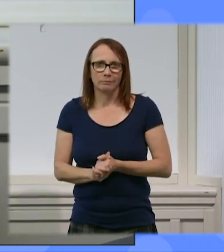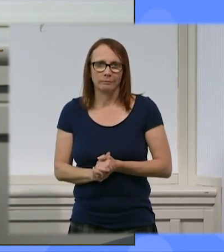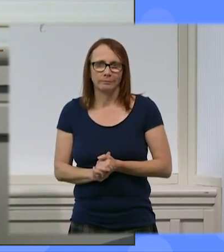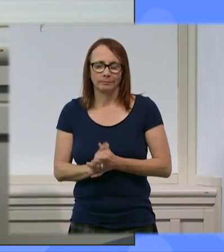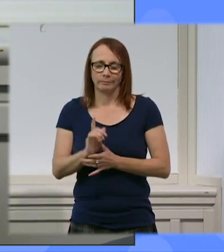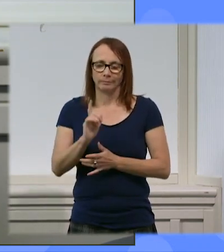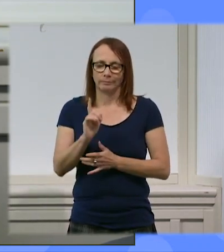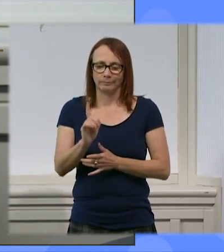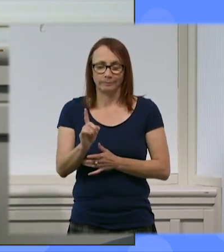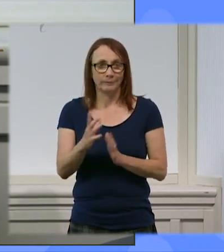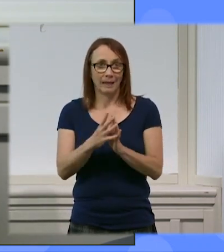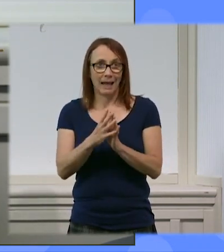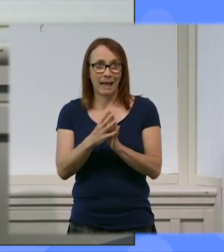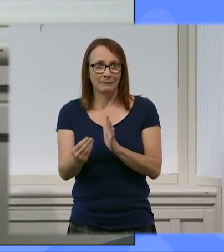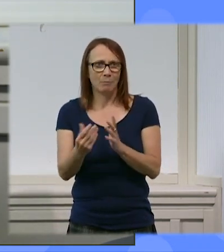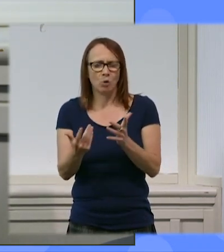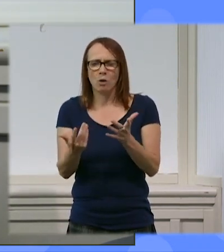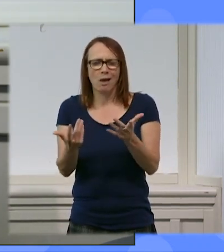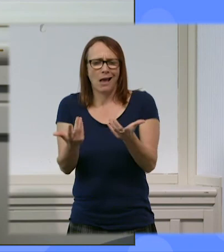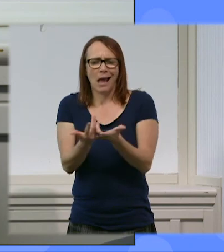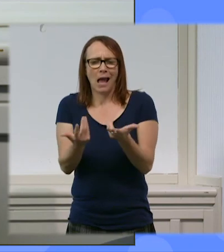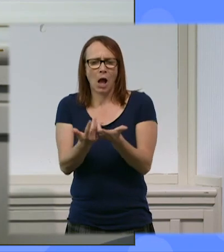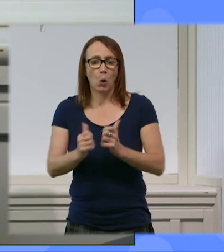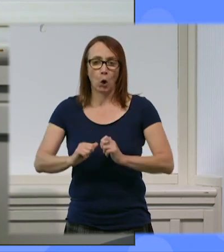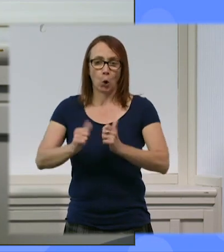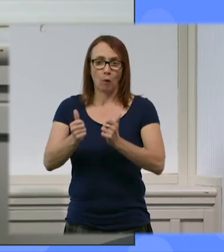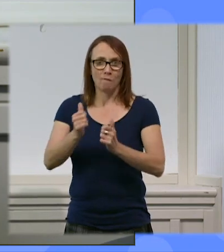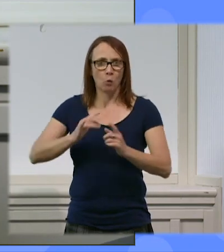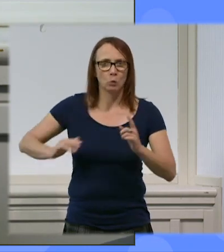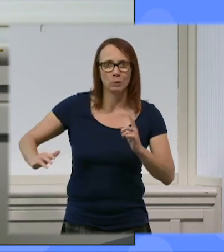to give you an example of how they're good for society as well there's a study